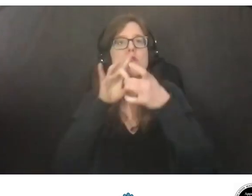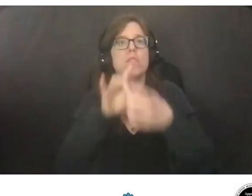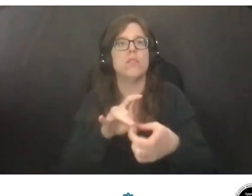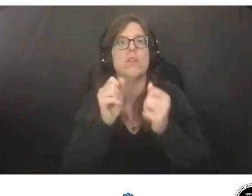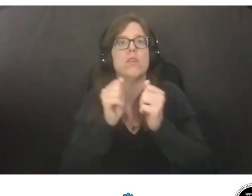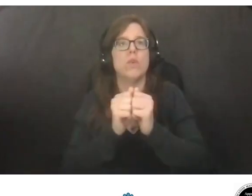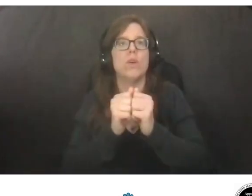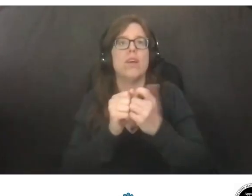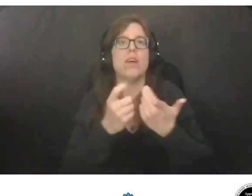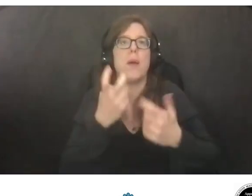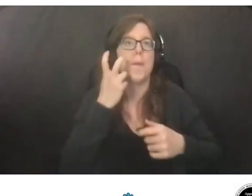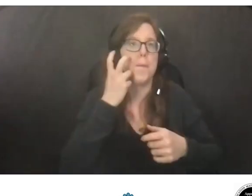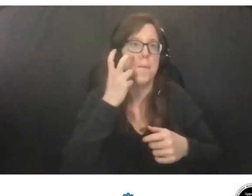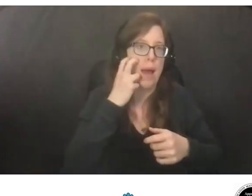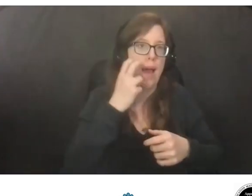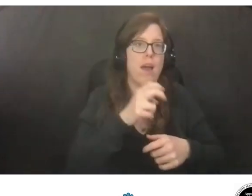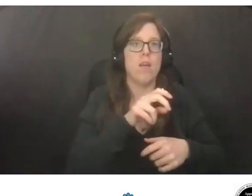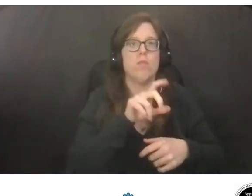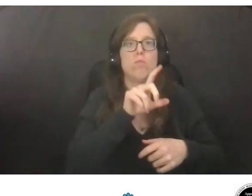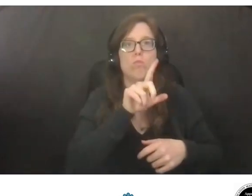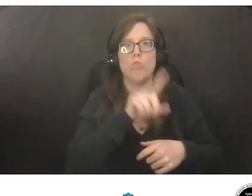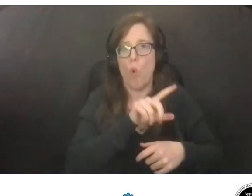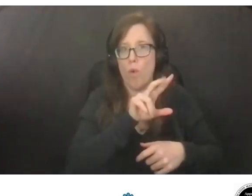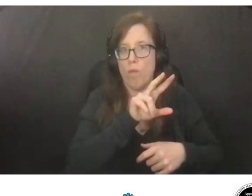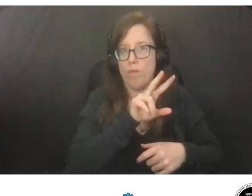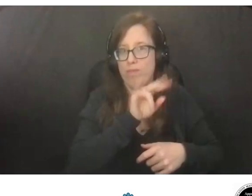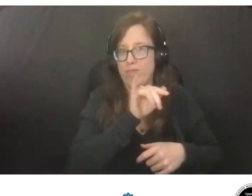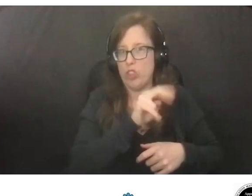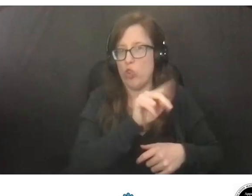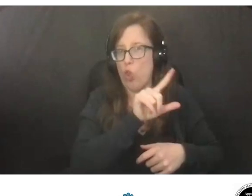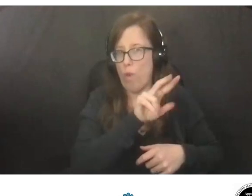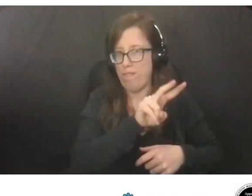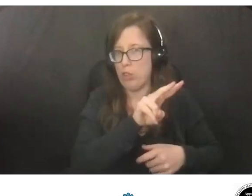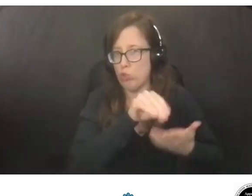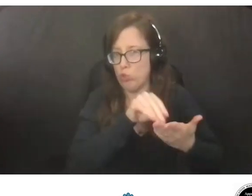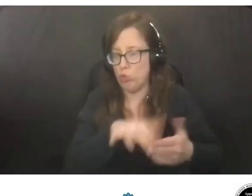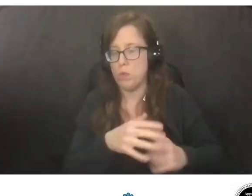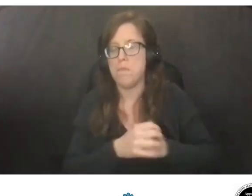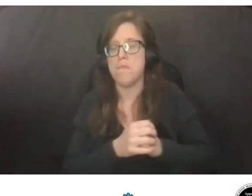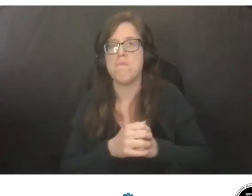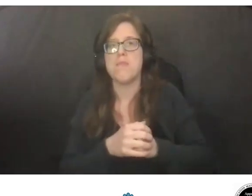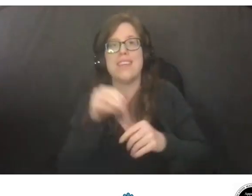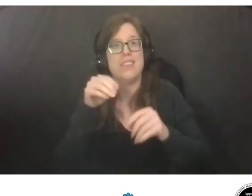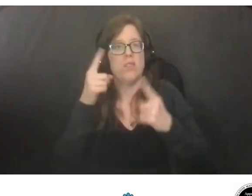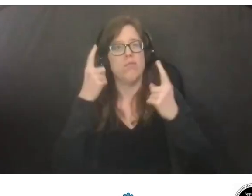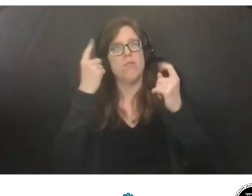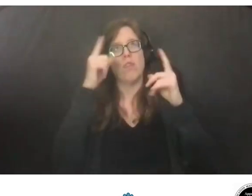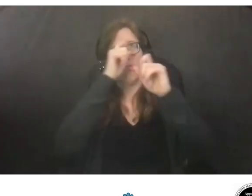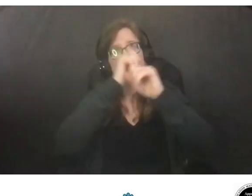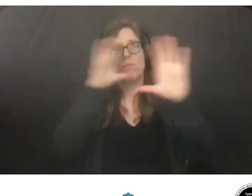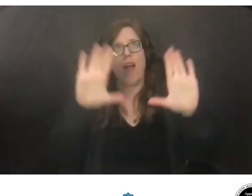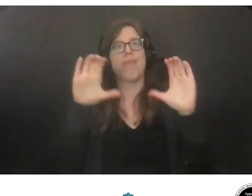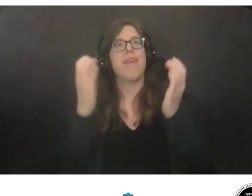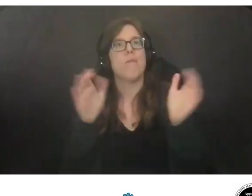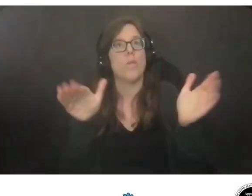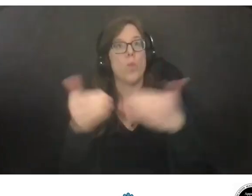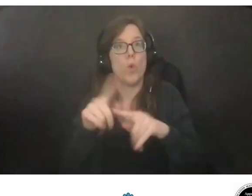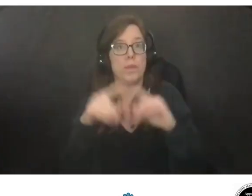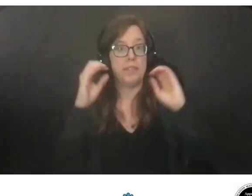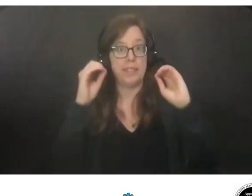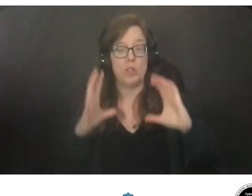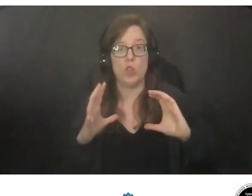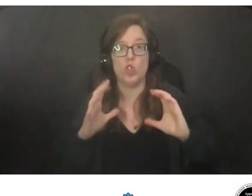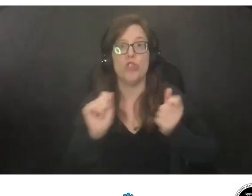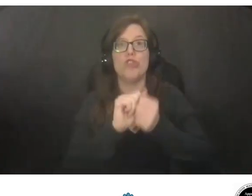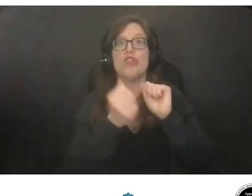this happens for blind and low vision students as well–but, in the classroom when teachers change